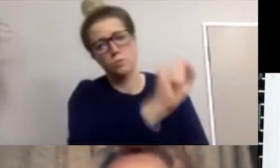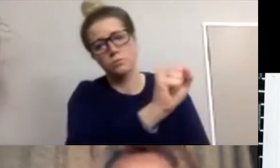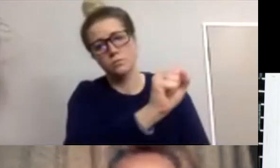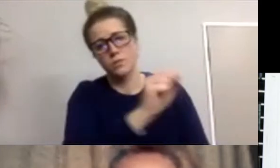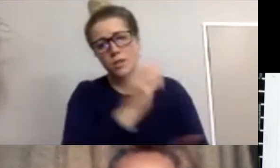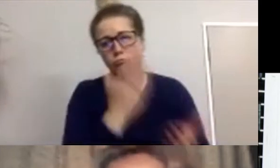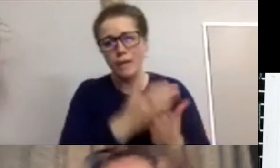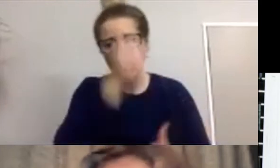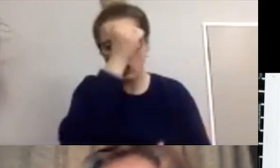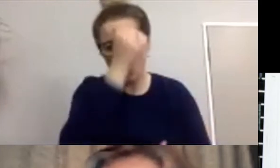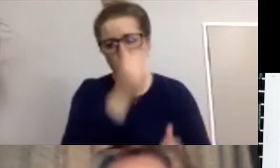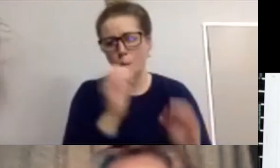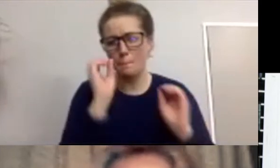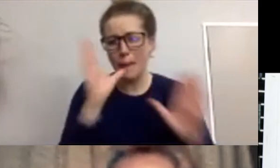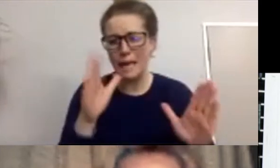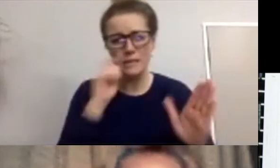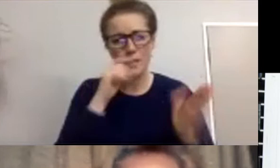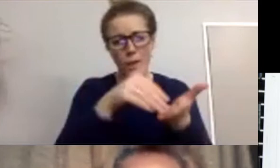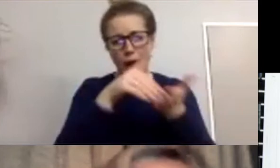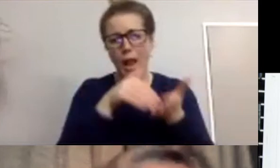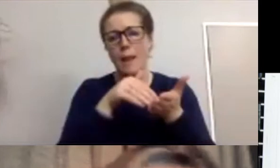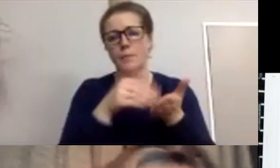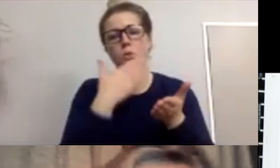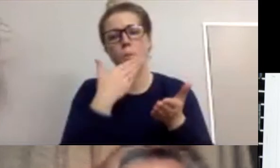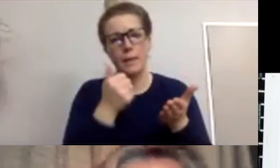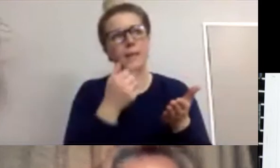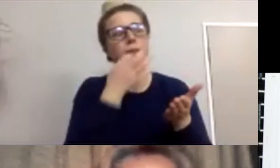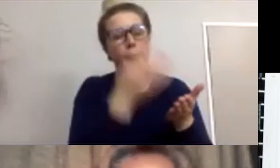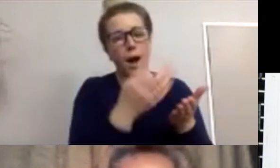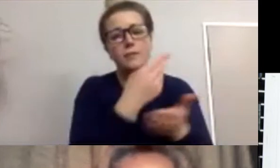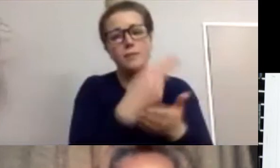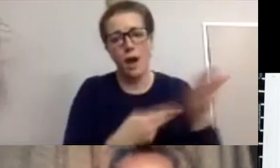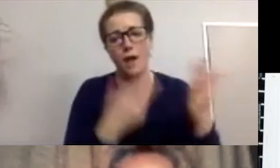they'll do everything to help so please don't hesitate.